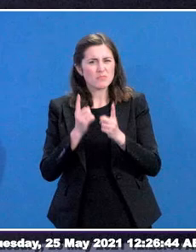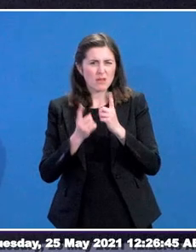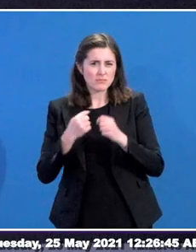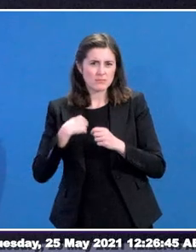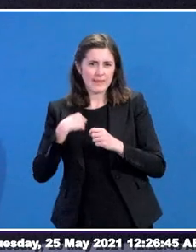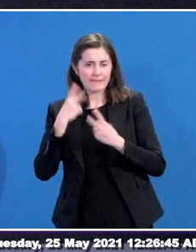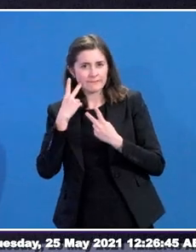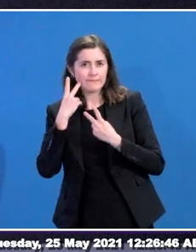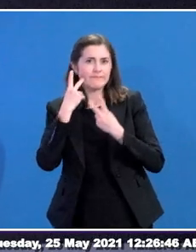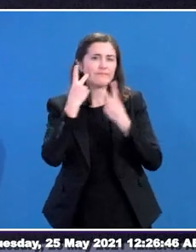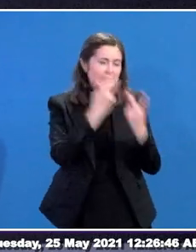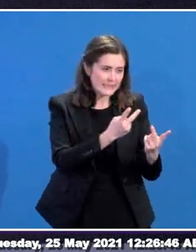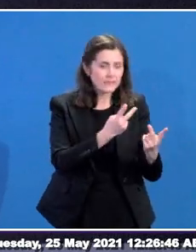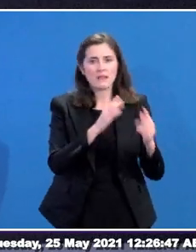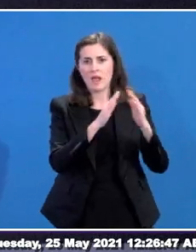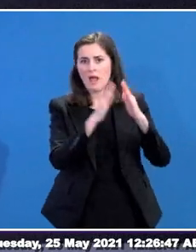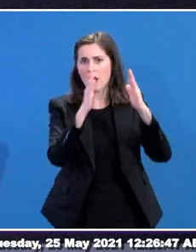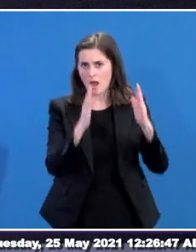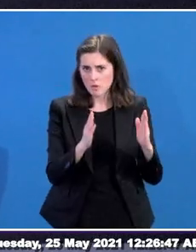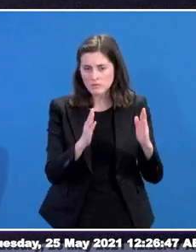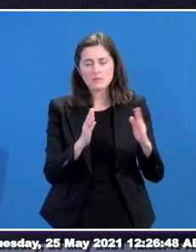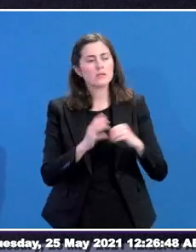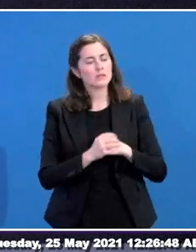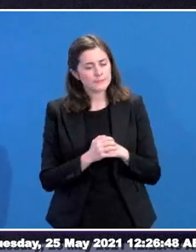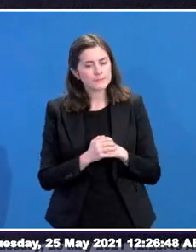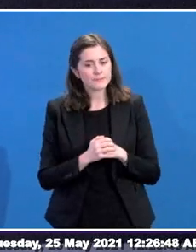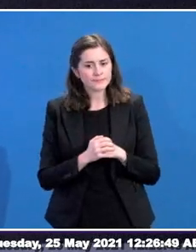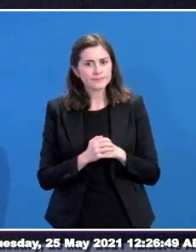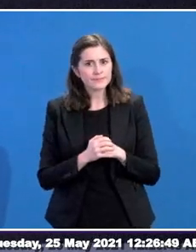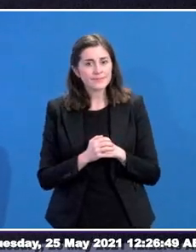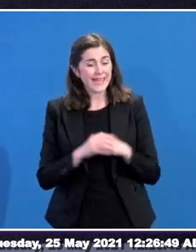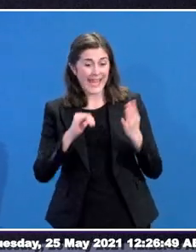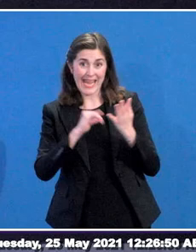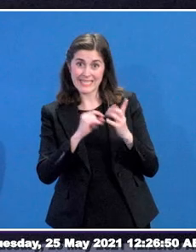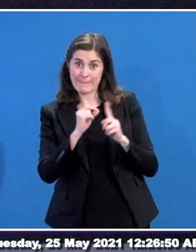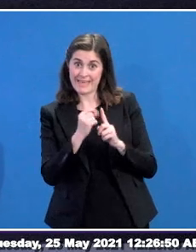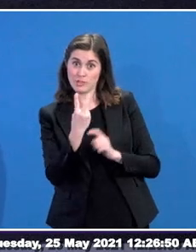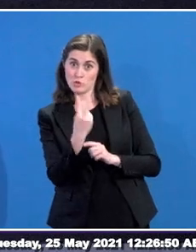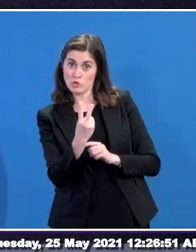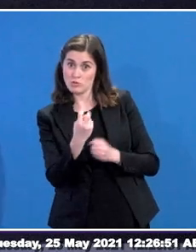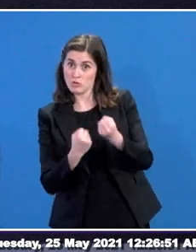on our many visits. He would, SP2 would be in the house